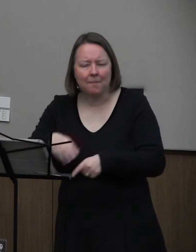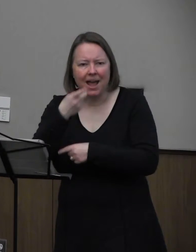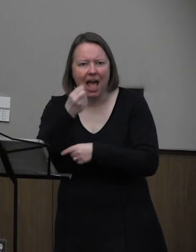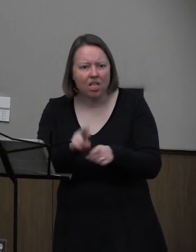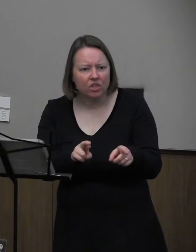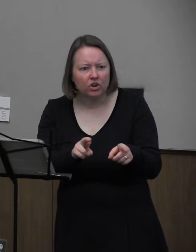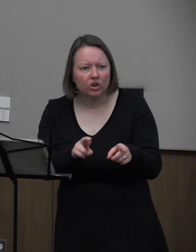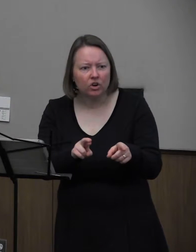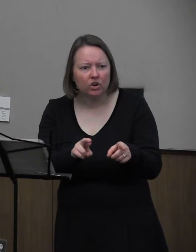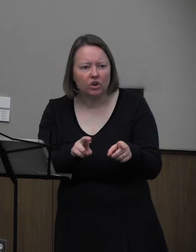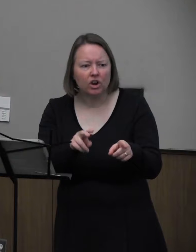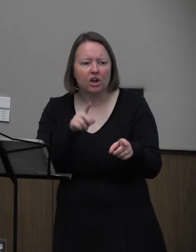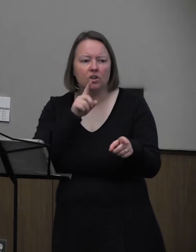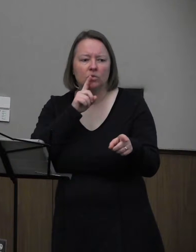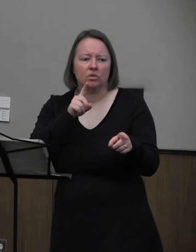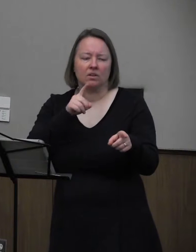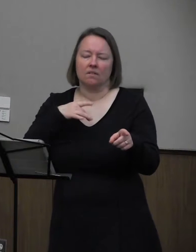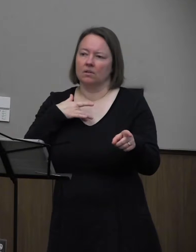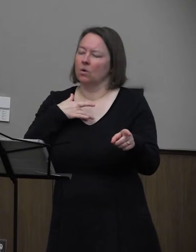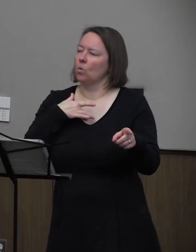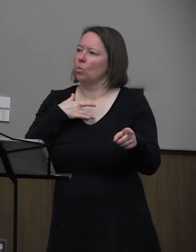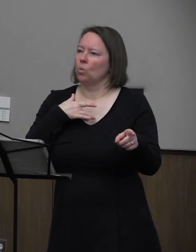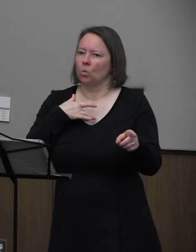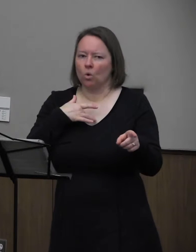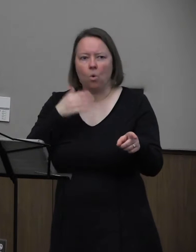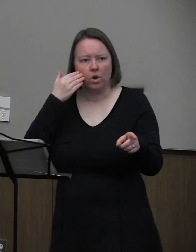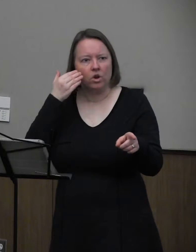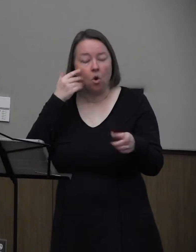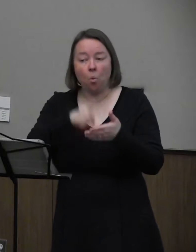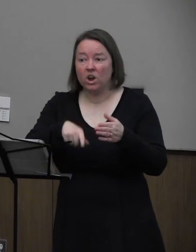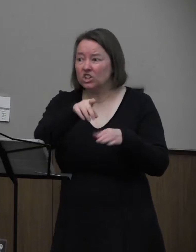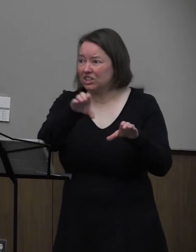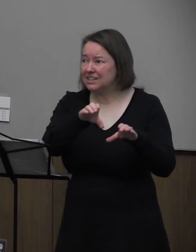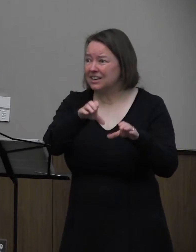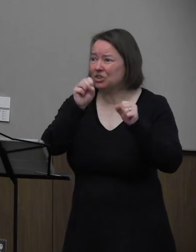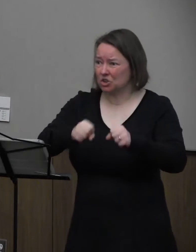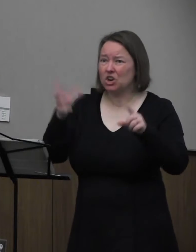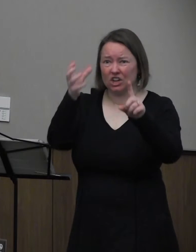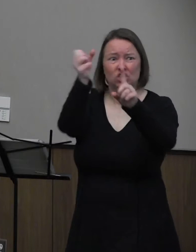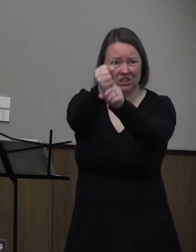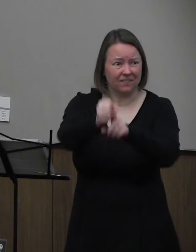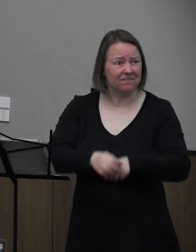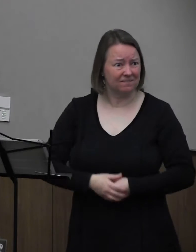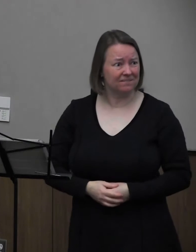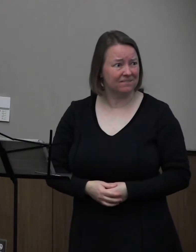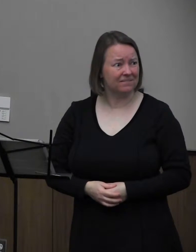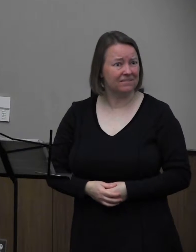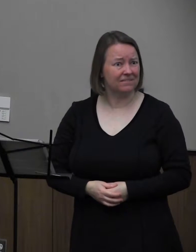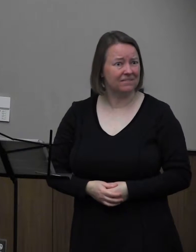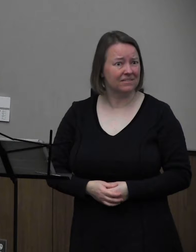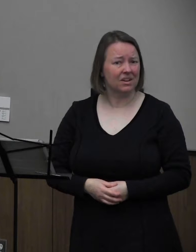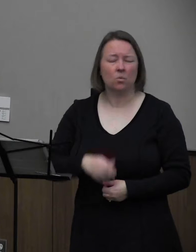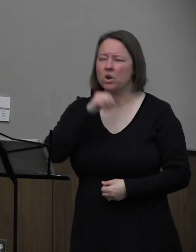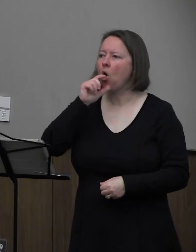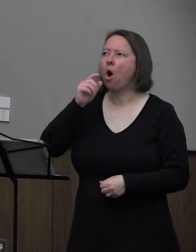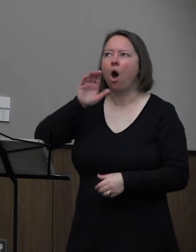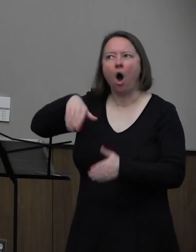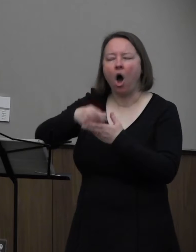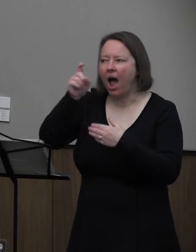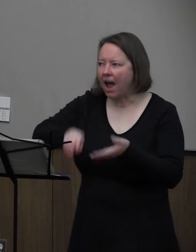has struck a chord is because we know that what she did was achievable. We don't all have to die.